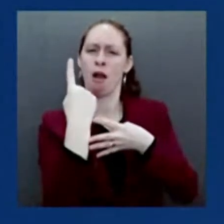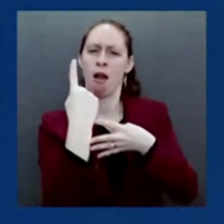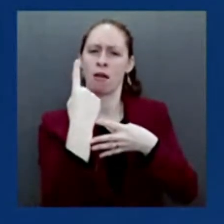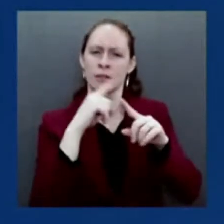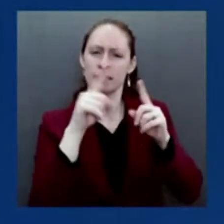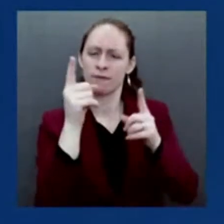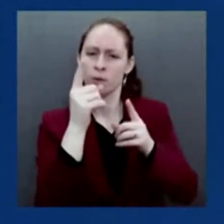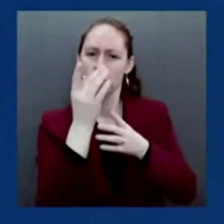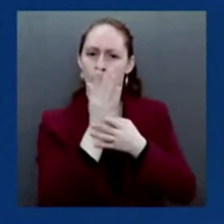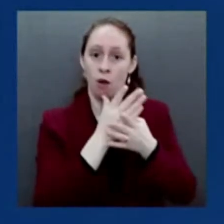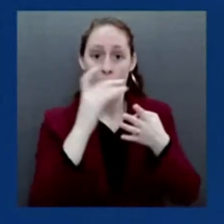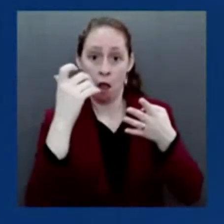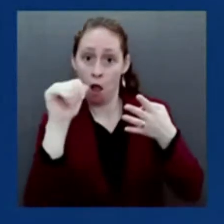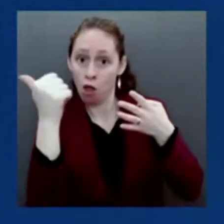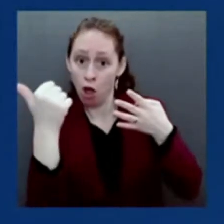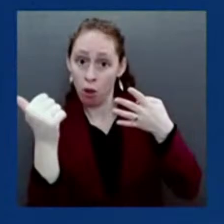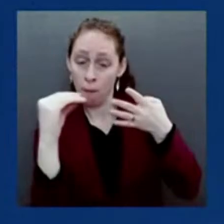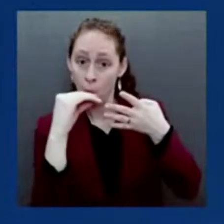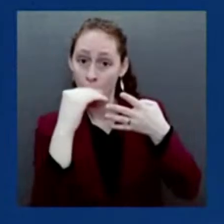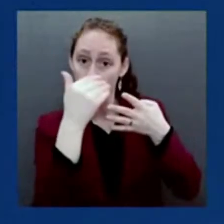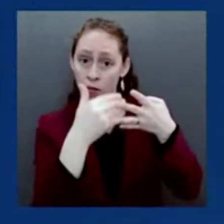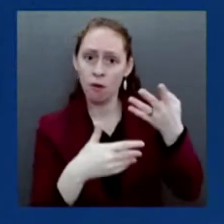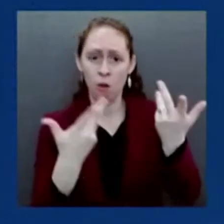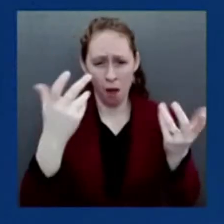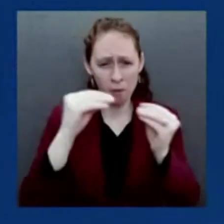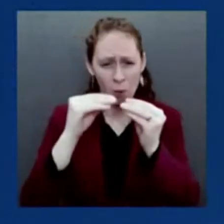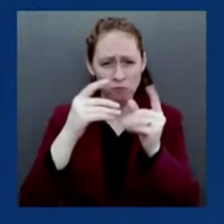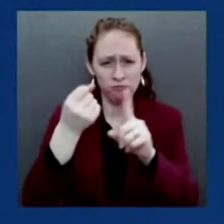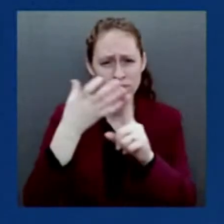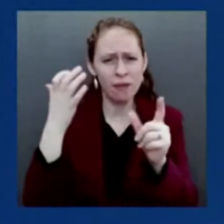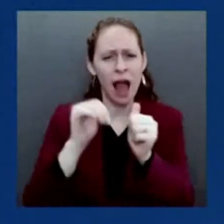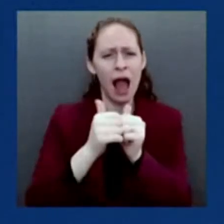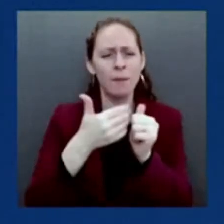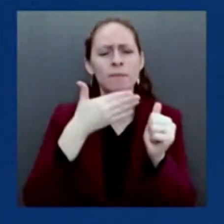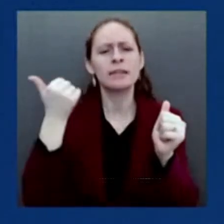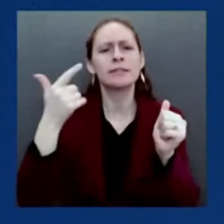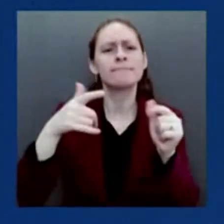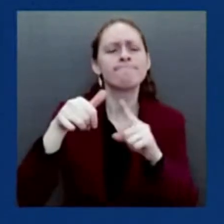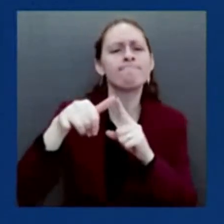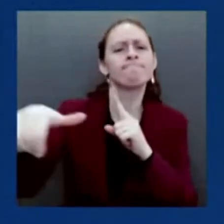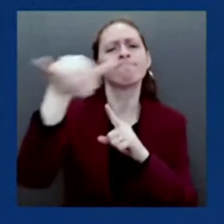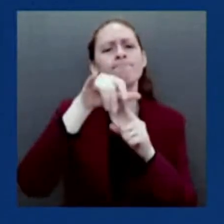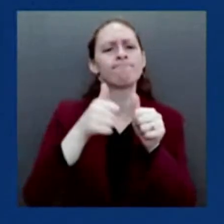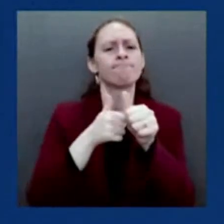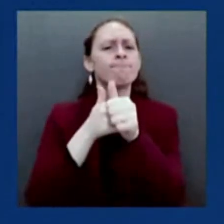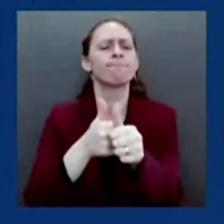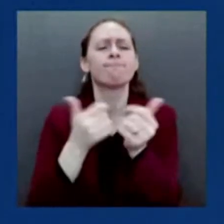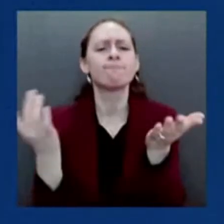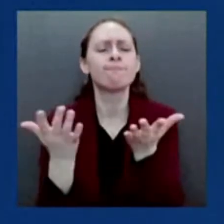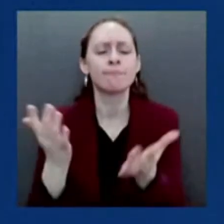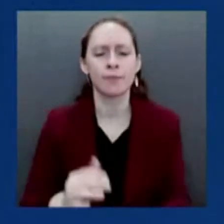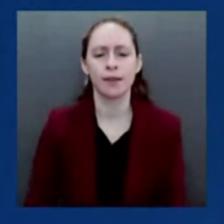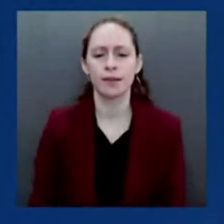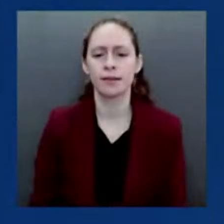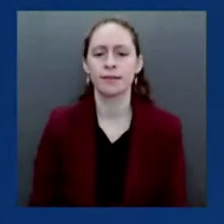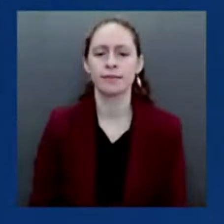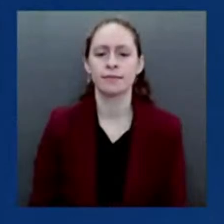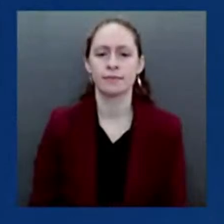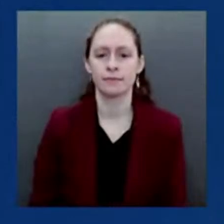IN ORDER TO KEEP SCHOOLS OPEN. I WILL TURN IT OVER TO DR. WILENSKY TO REVIEW THE BEST